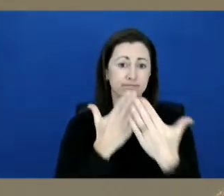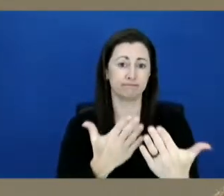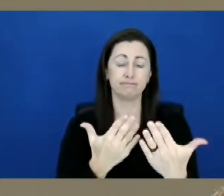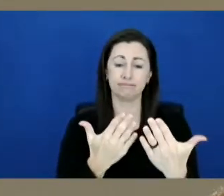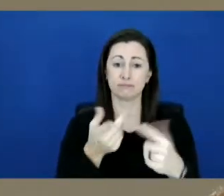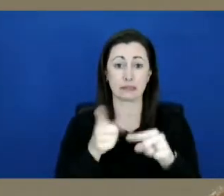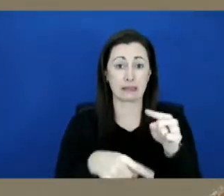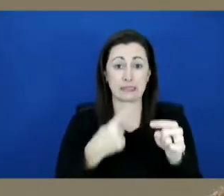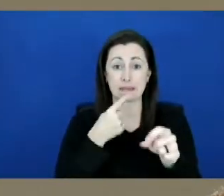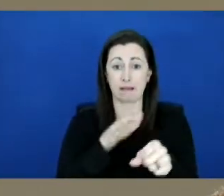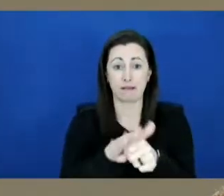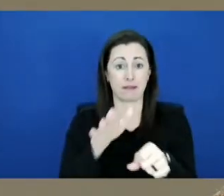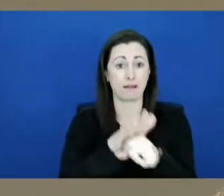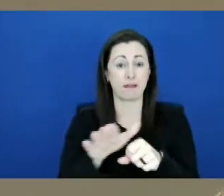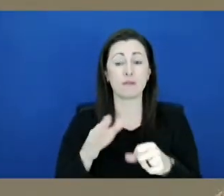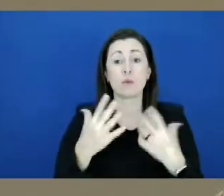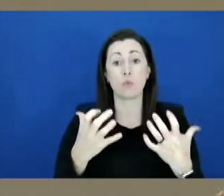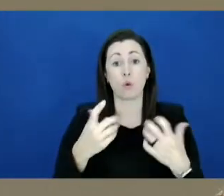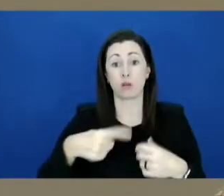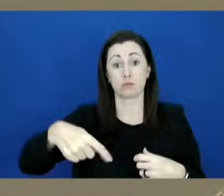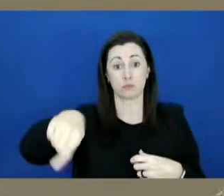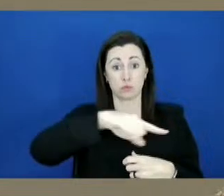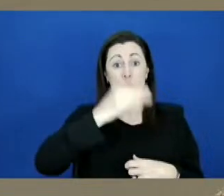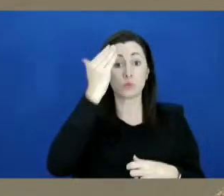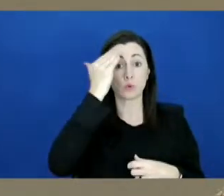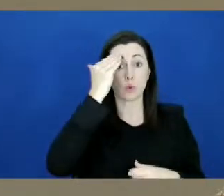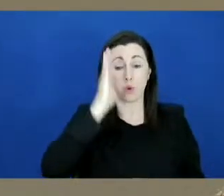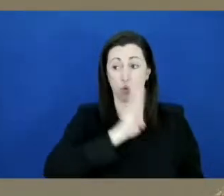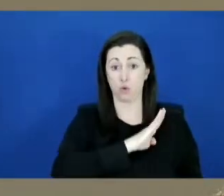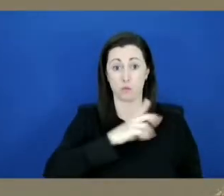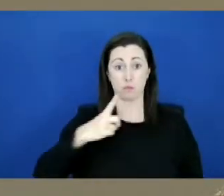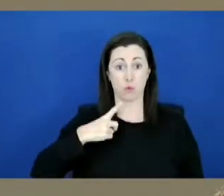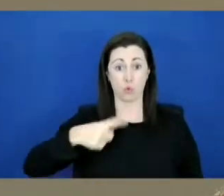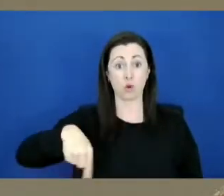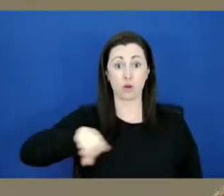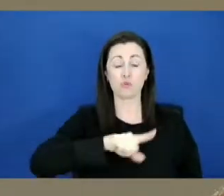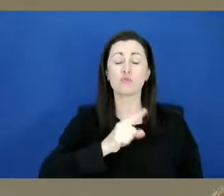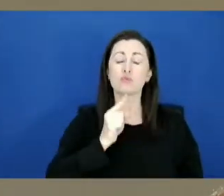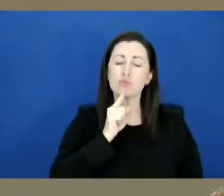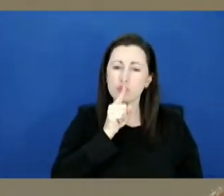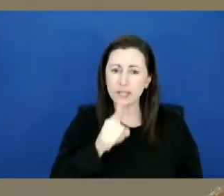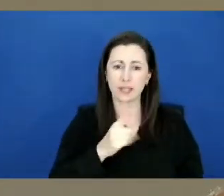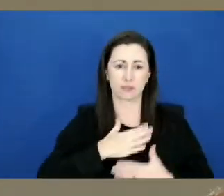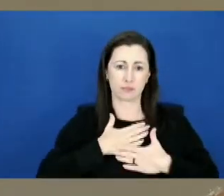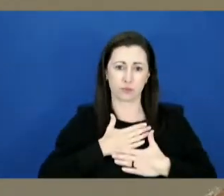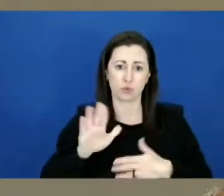ENOUGH FOR WHAT YOU DO.